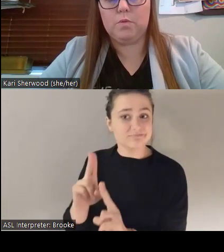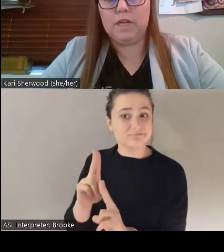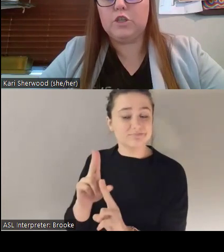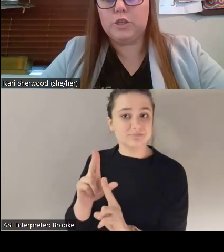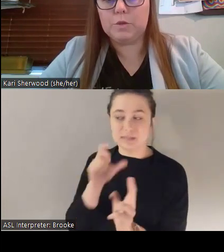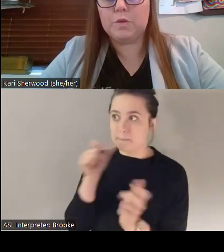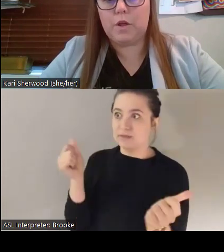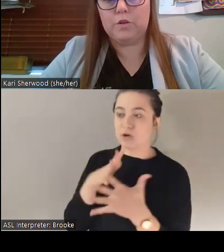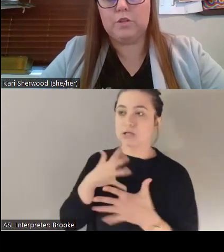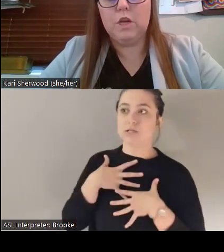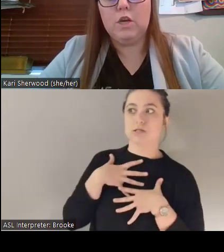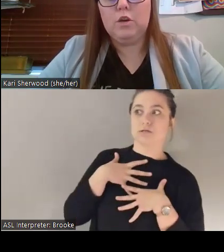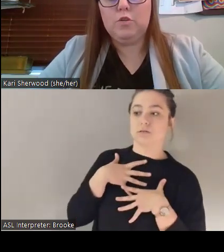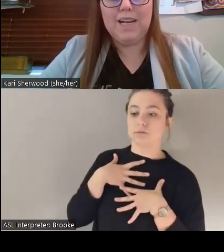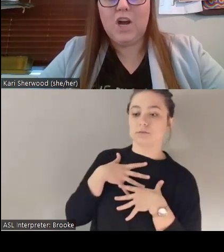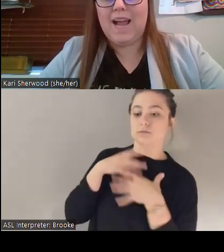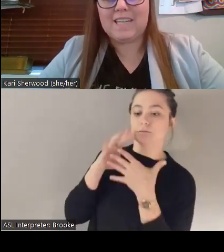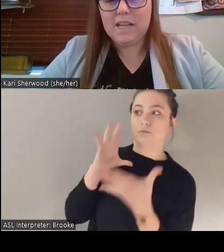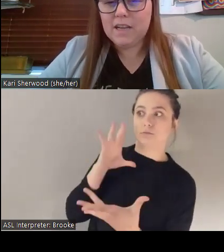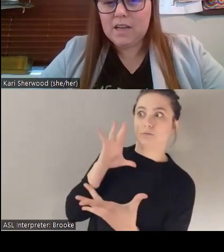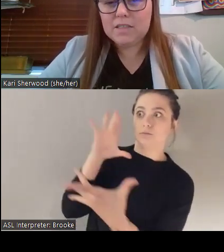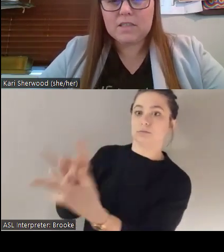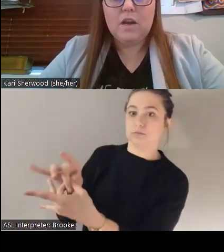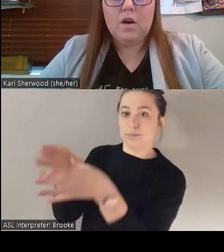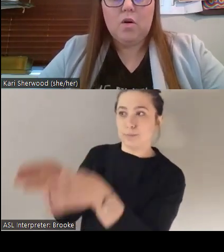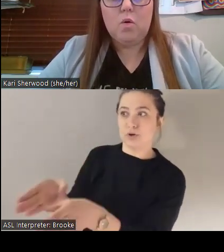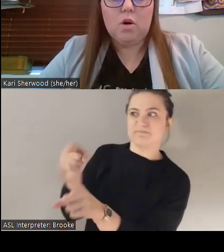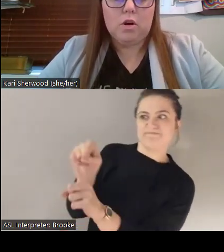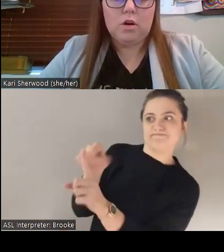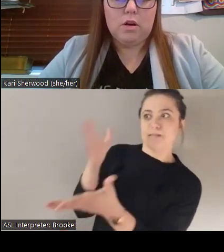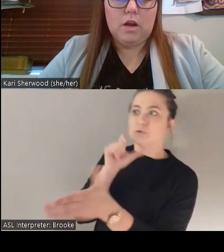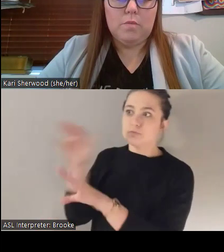relationships with others who might not act like us or